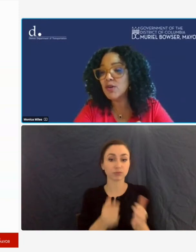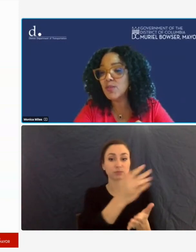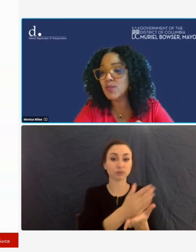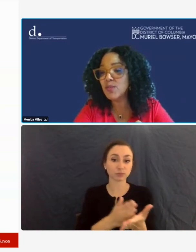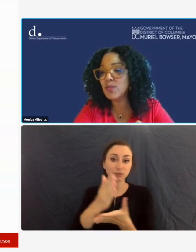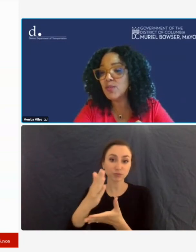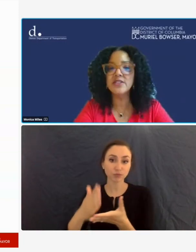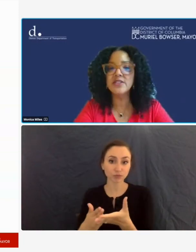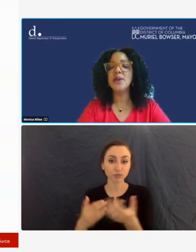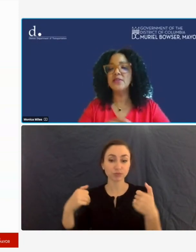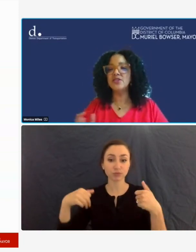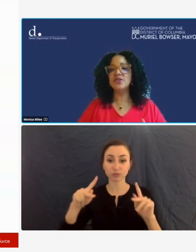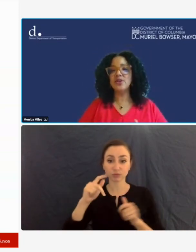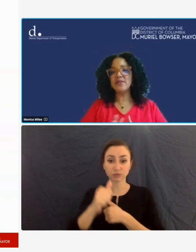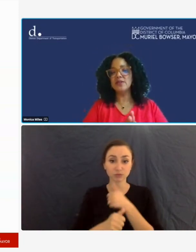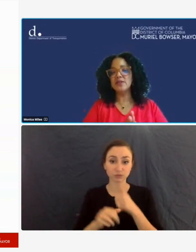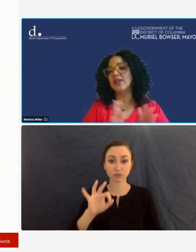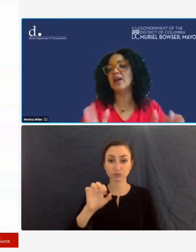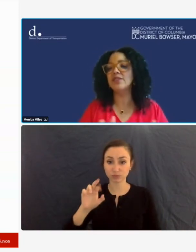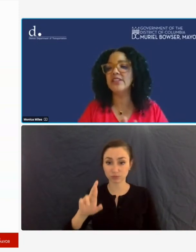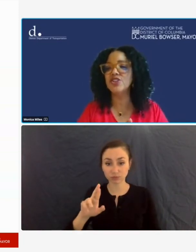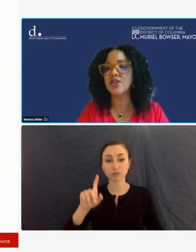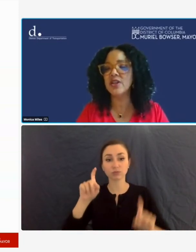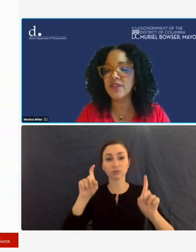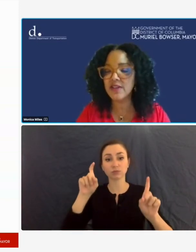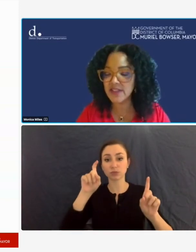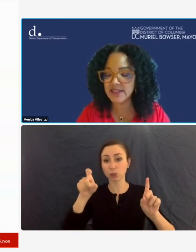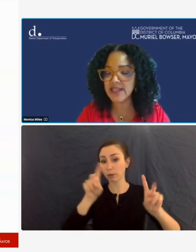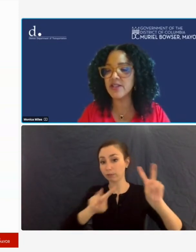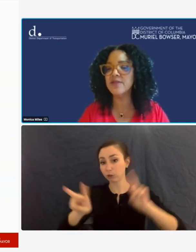under far so what you have to do is you have to look at the compensation of the executive